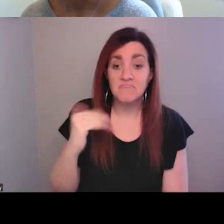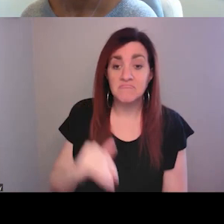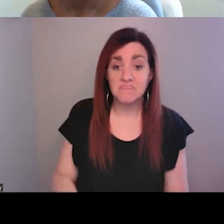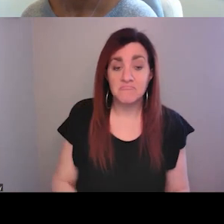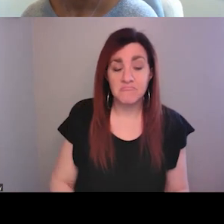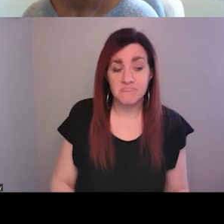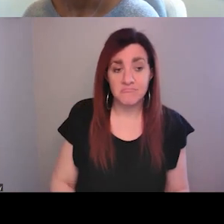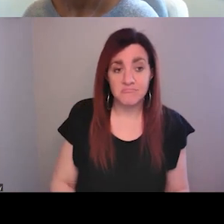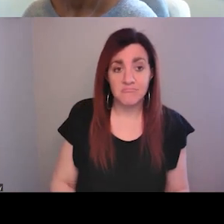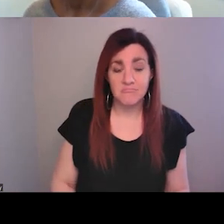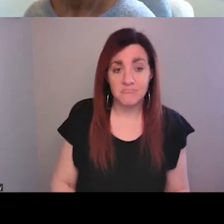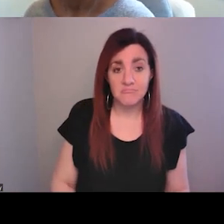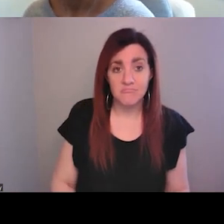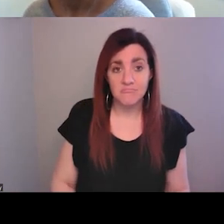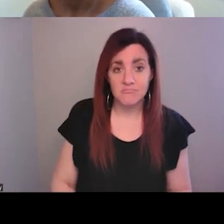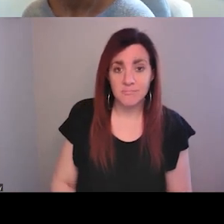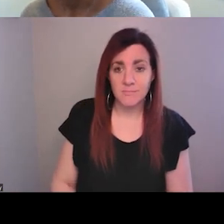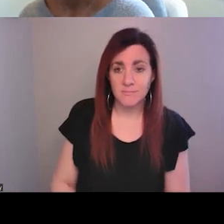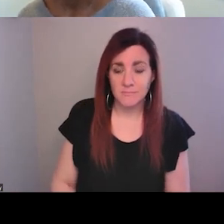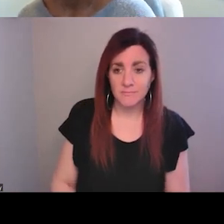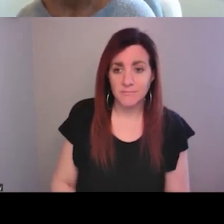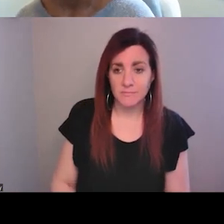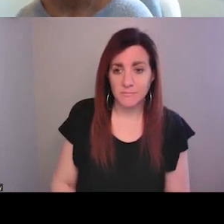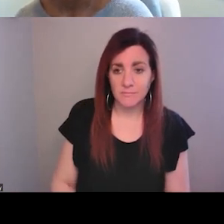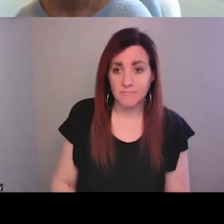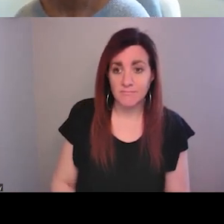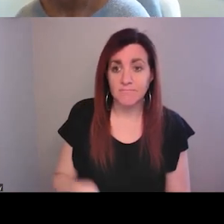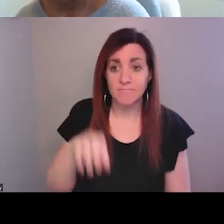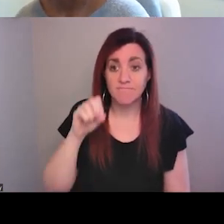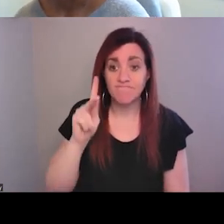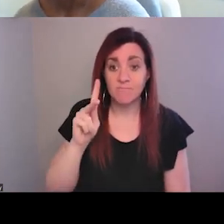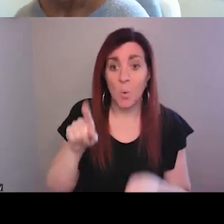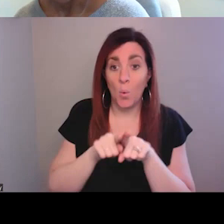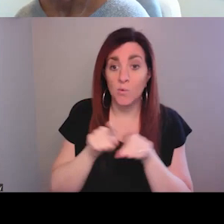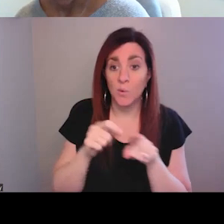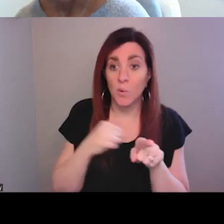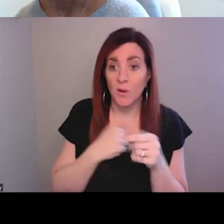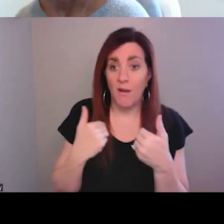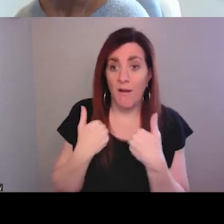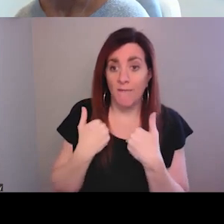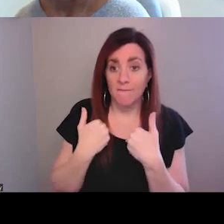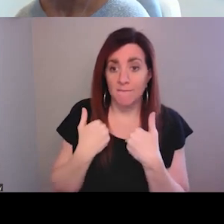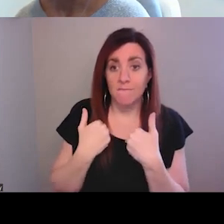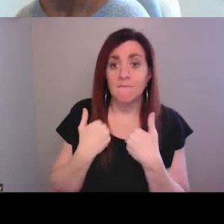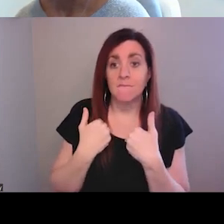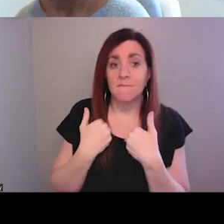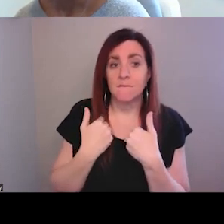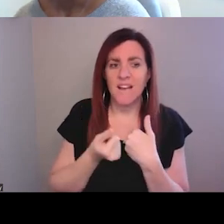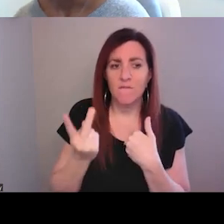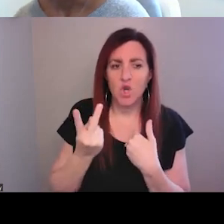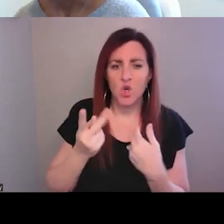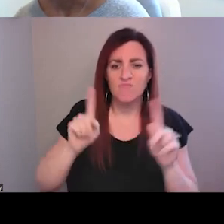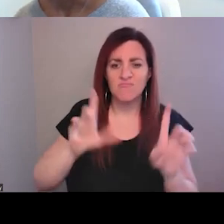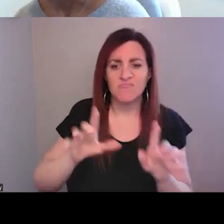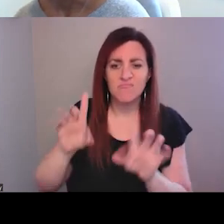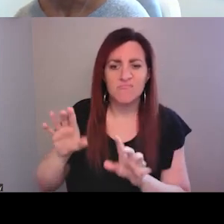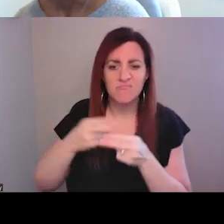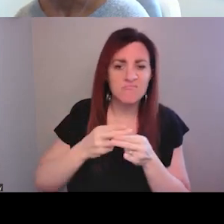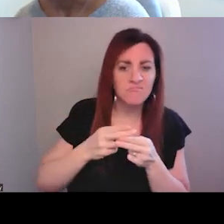OKAY. WE ALSO HAVE HAD A COUPLE OF PILOTS GOING AND THERE IS